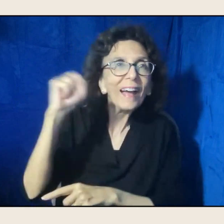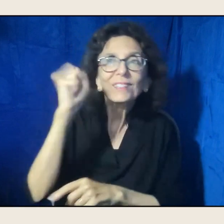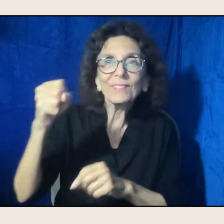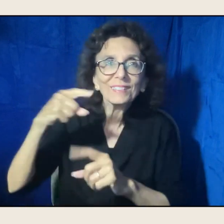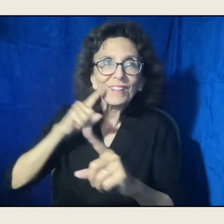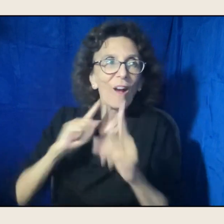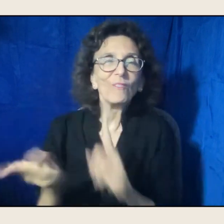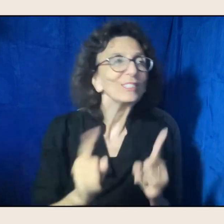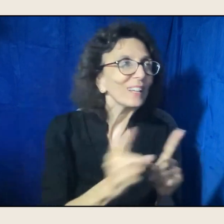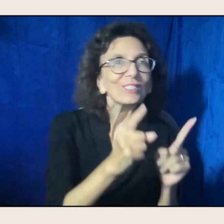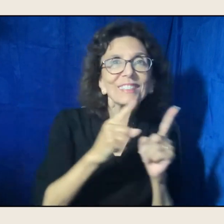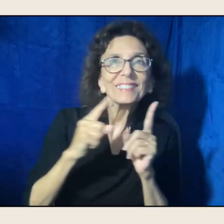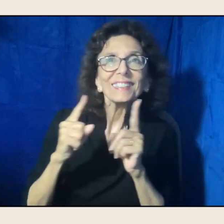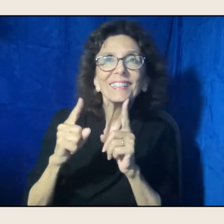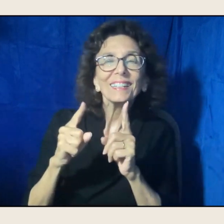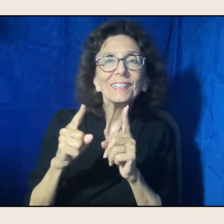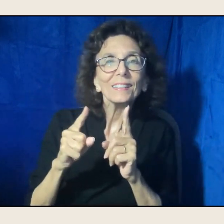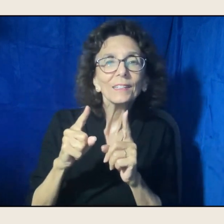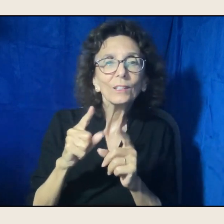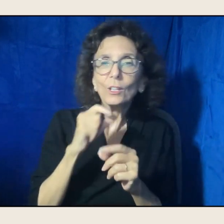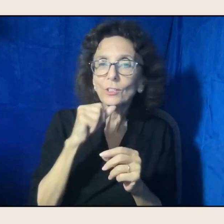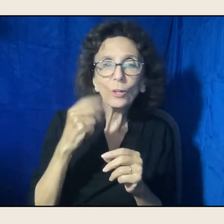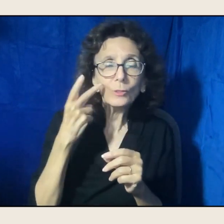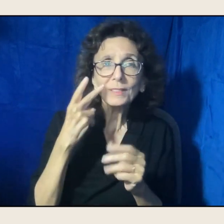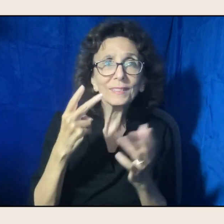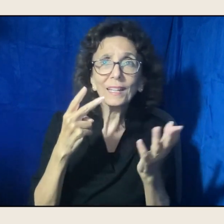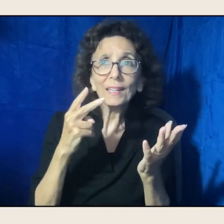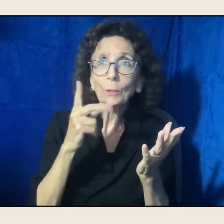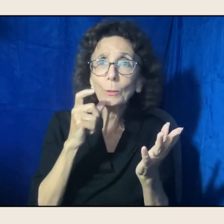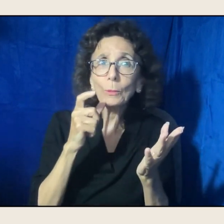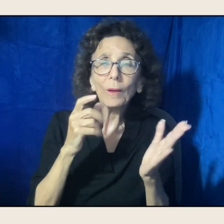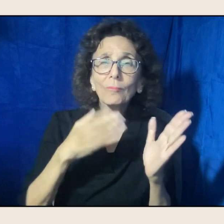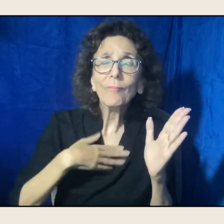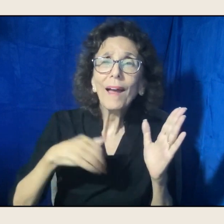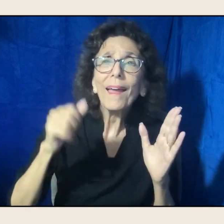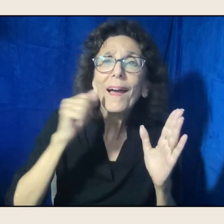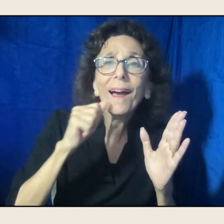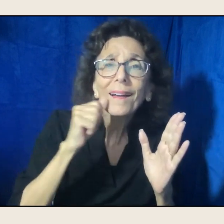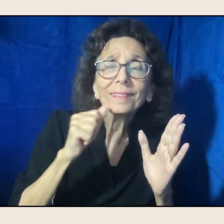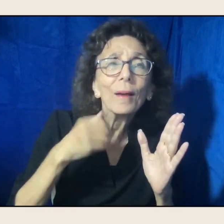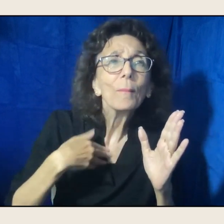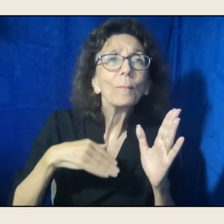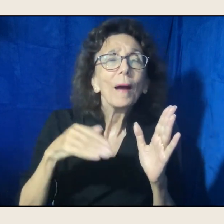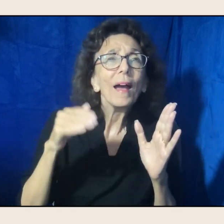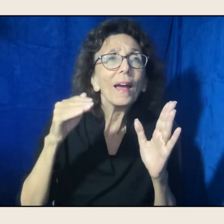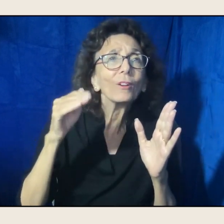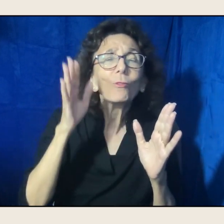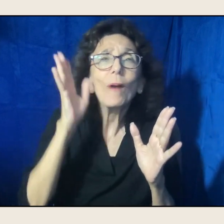women like my aunts and my grandmother and my cousins as the face of environmental activism.